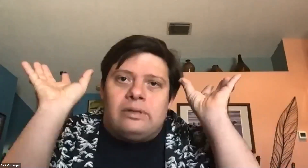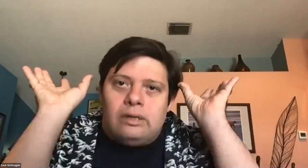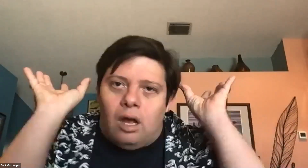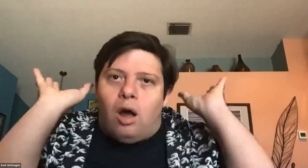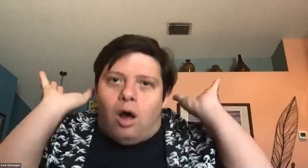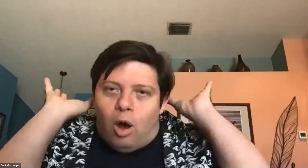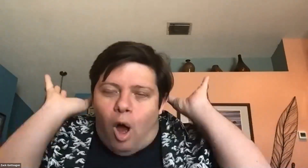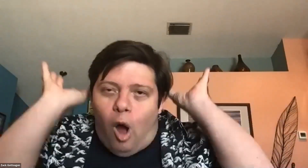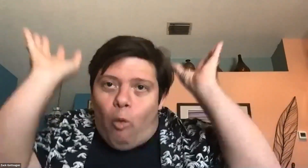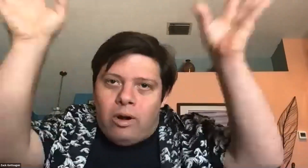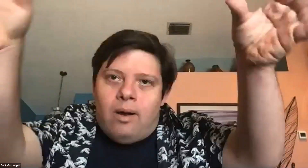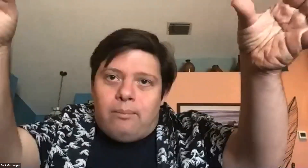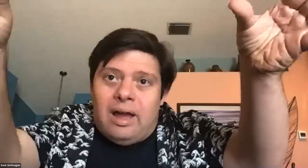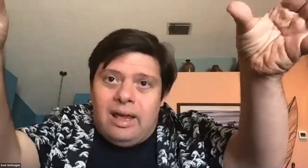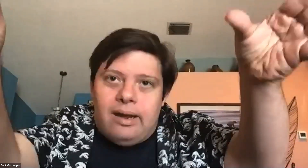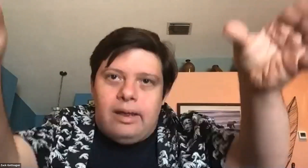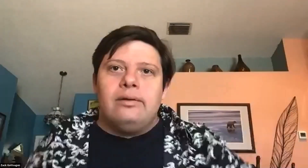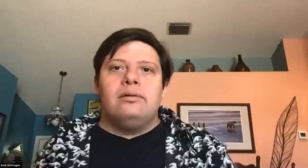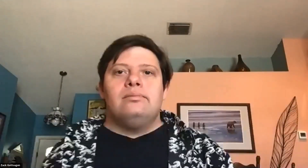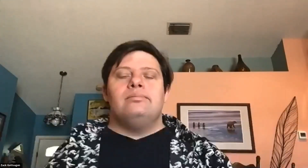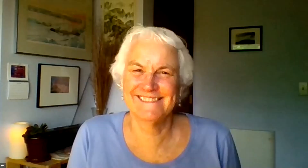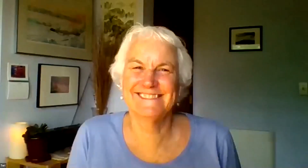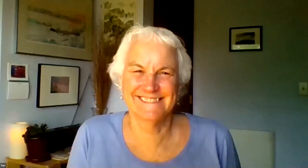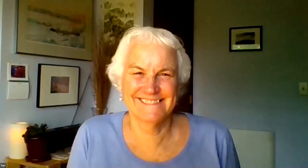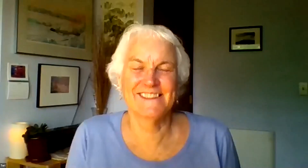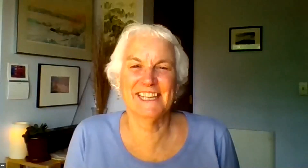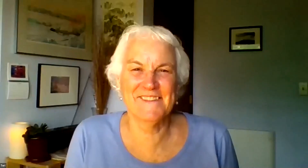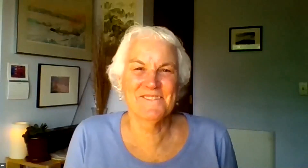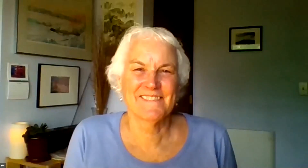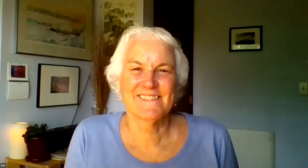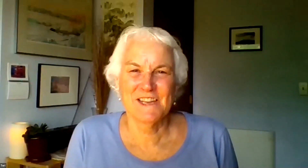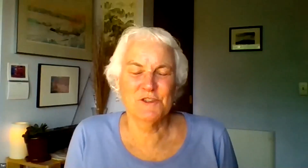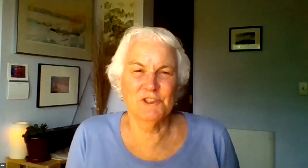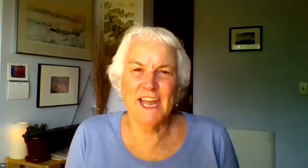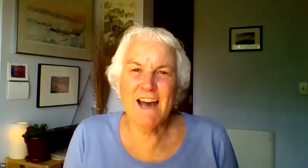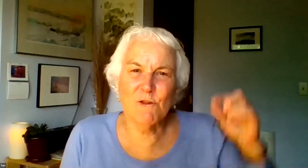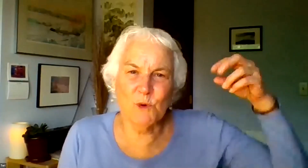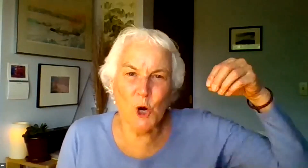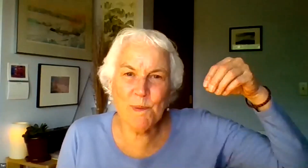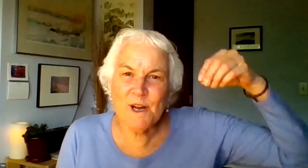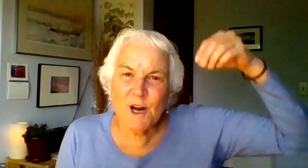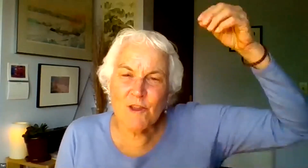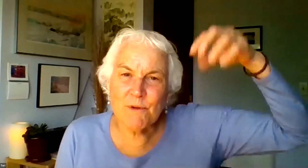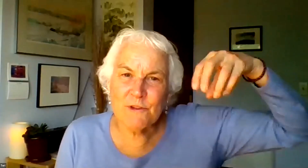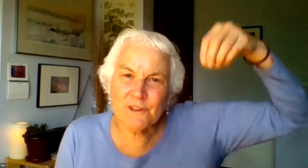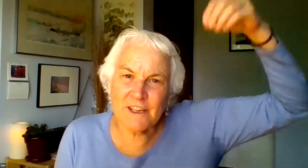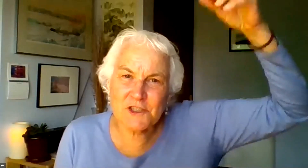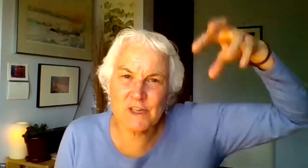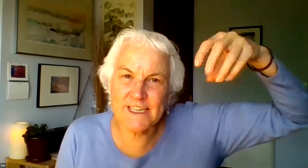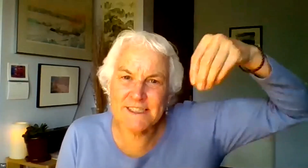ing act so I can hold the person up over my